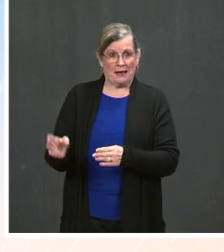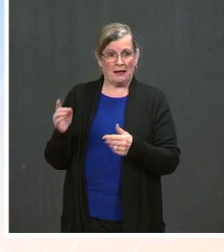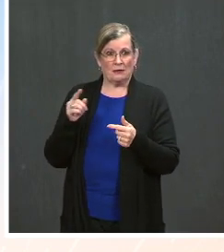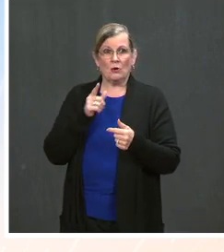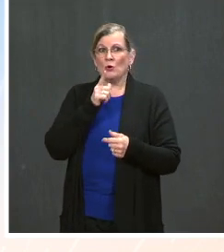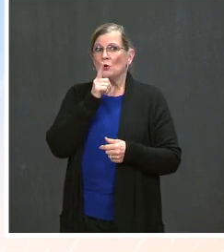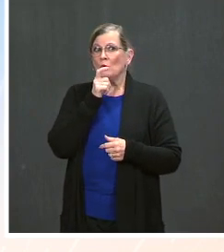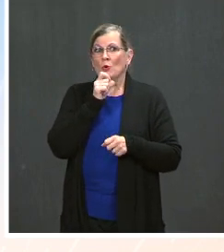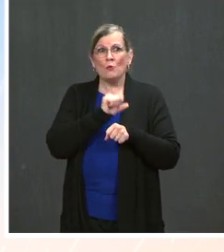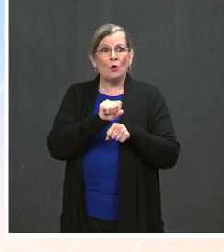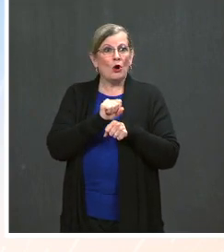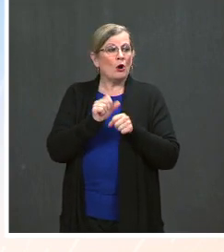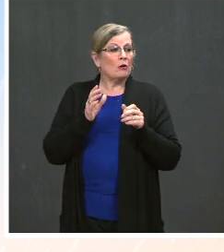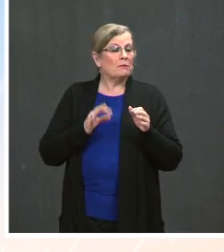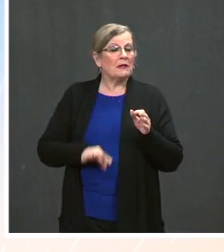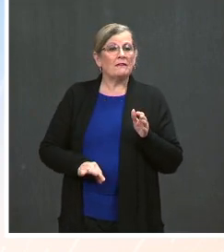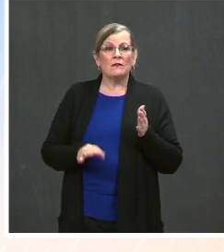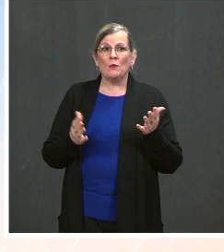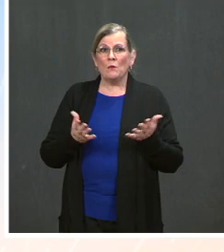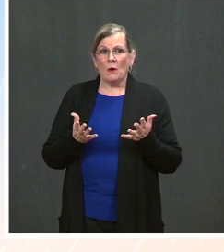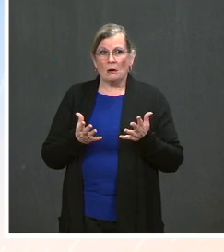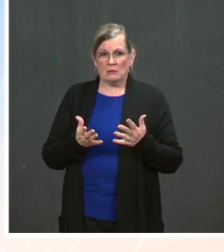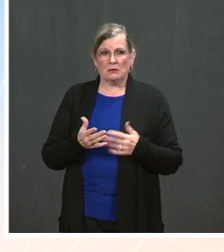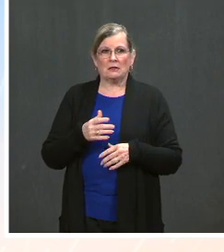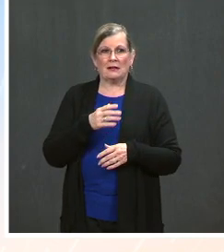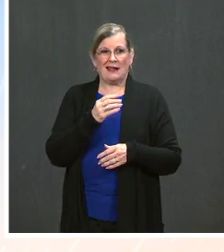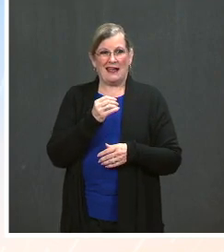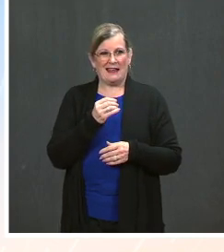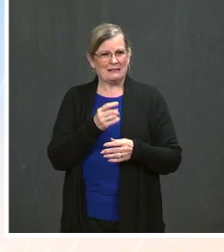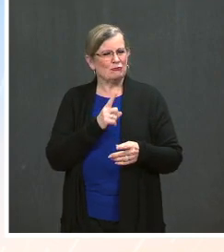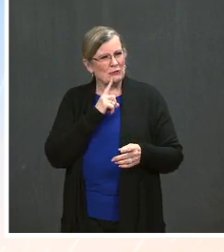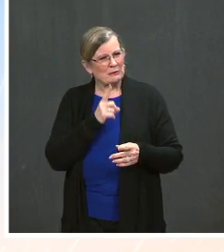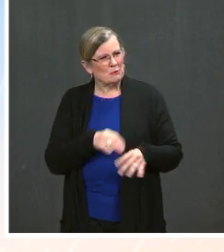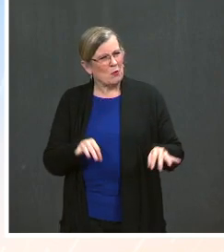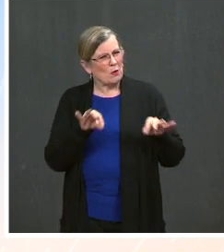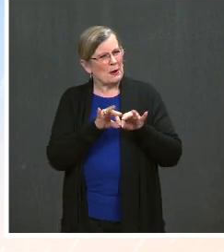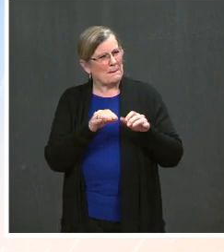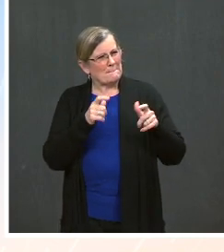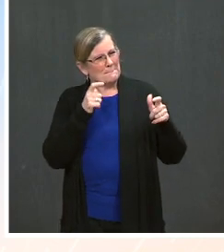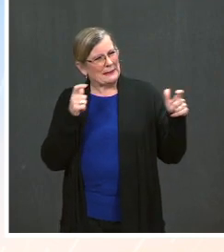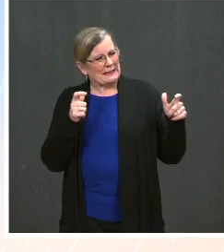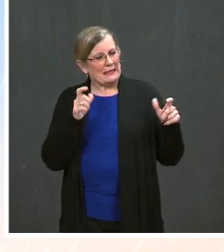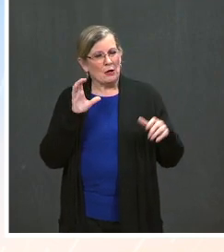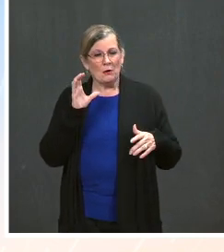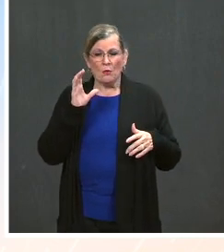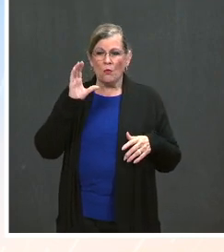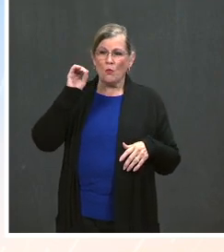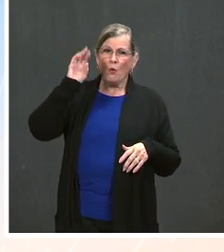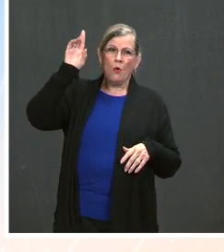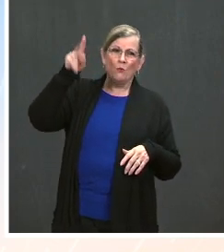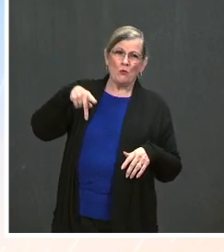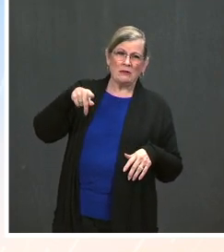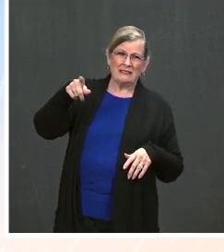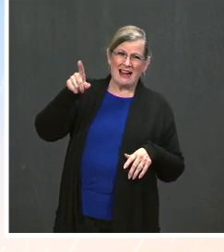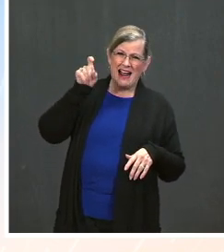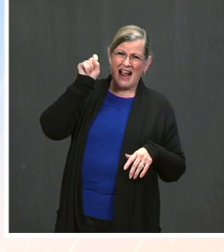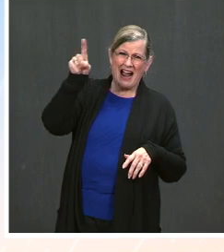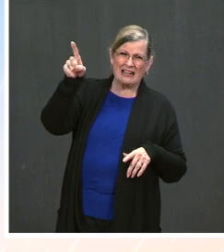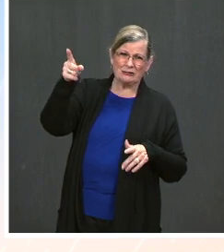and why we can pay for it by asking big corporations to pay their fair share. First are the jobs: A report from Moody's Analytics